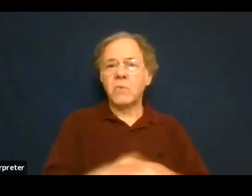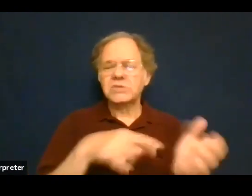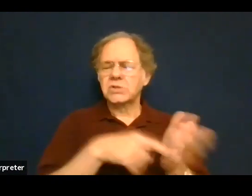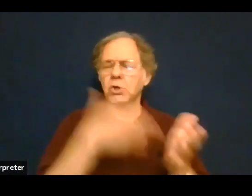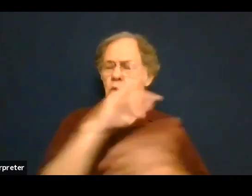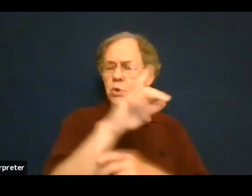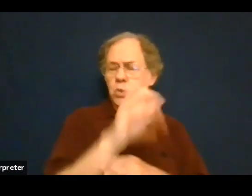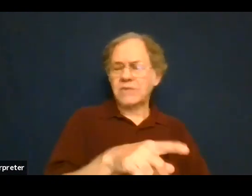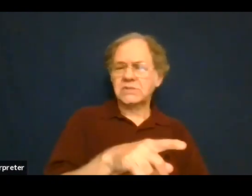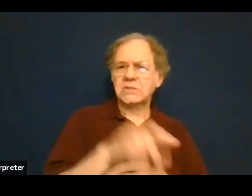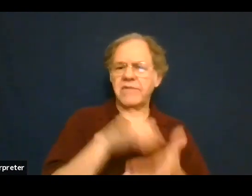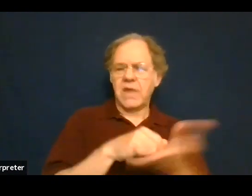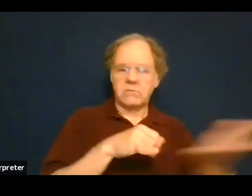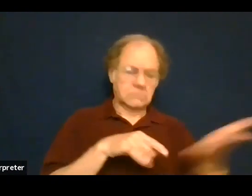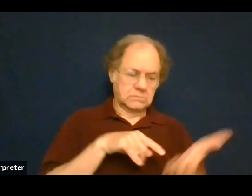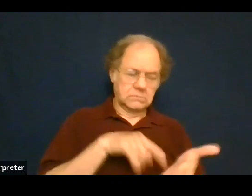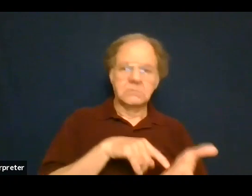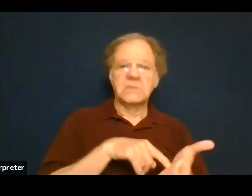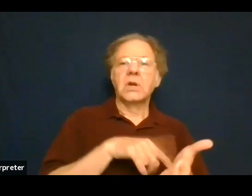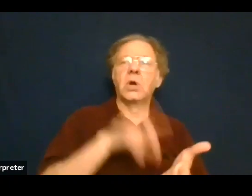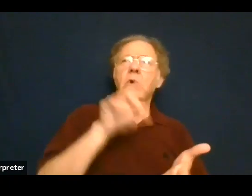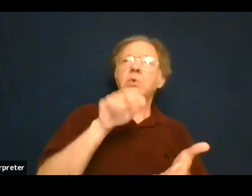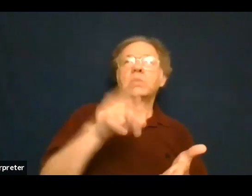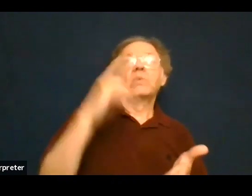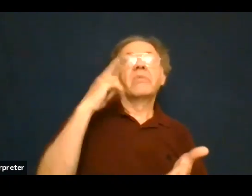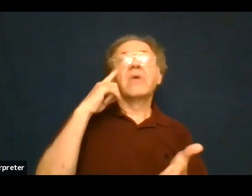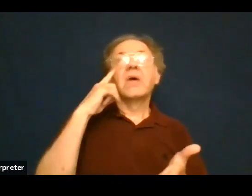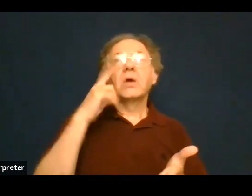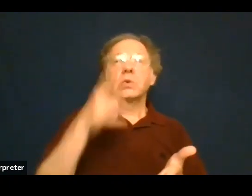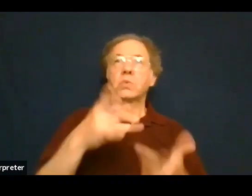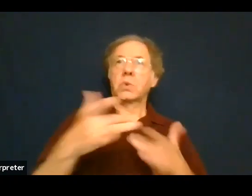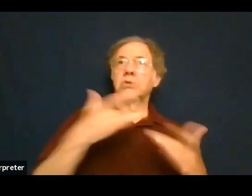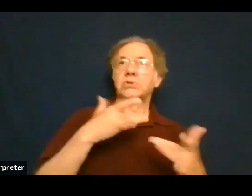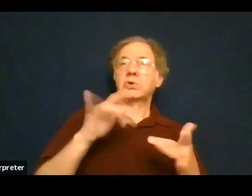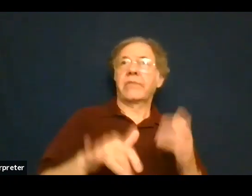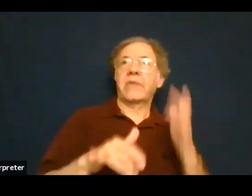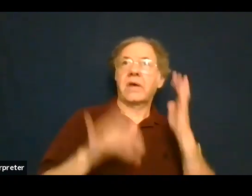is, do you have concerns that the COVID-19 will